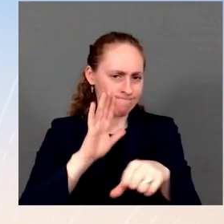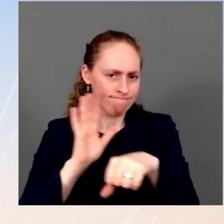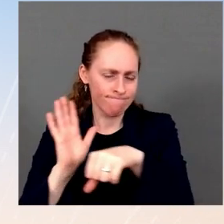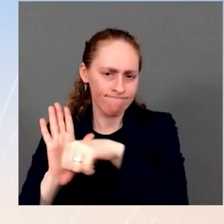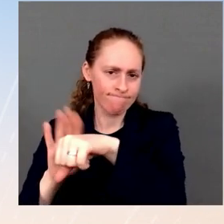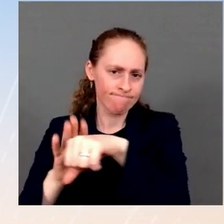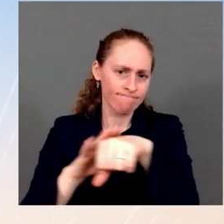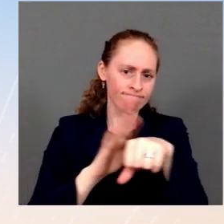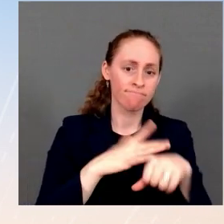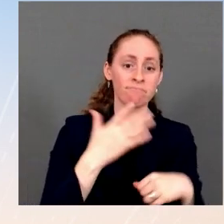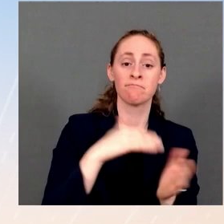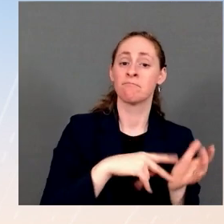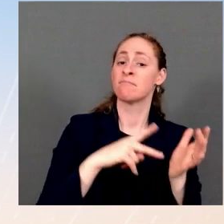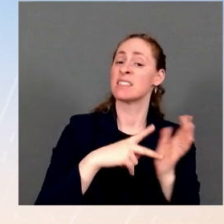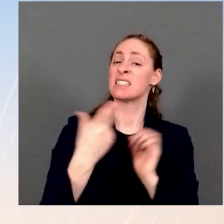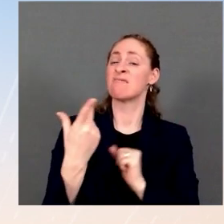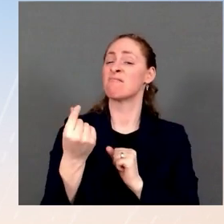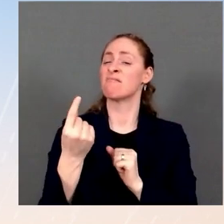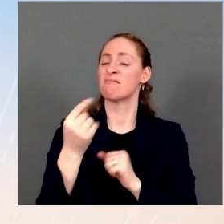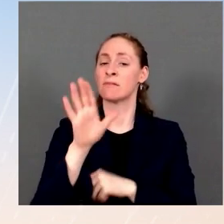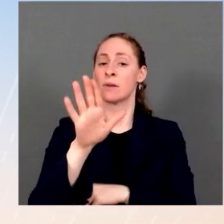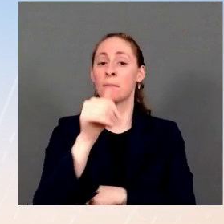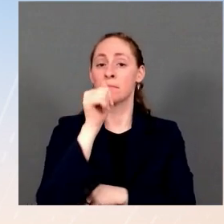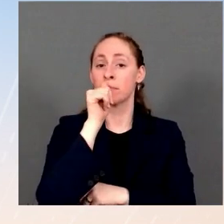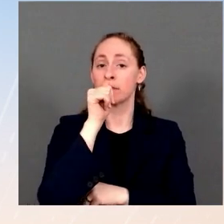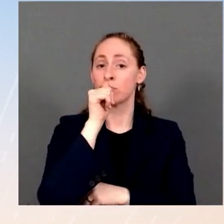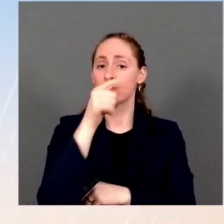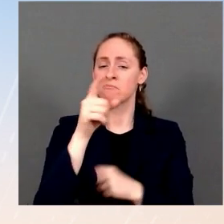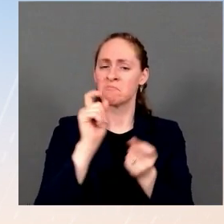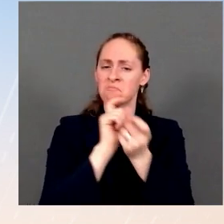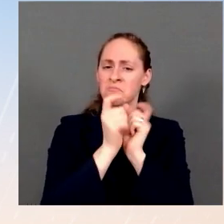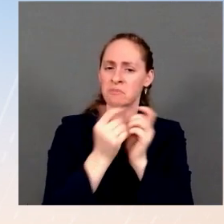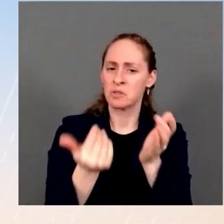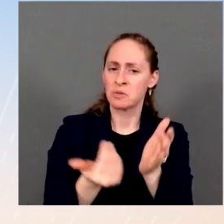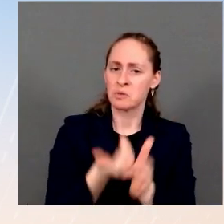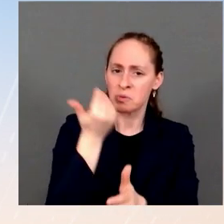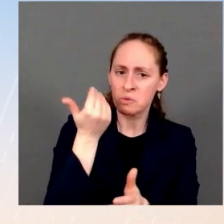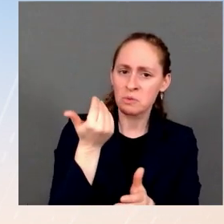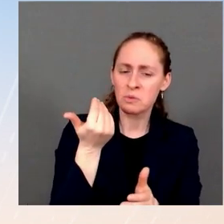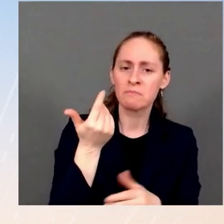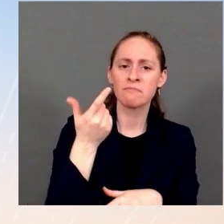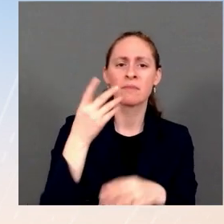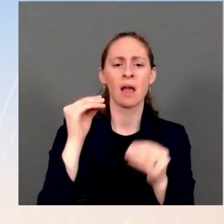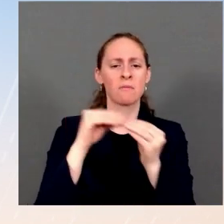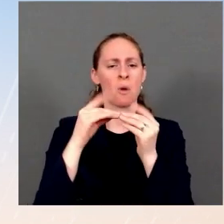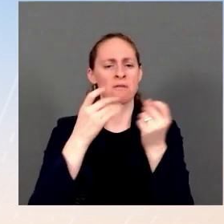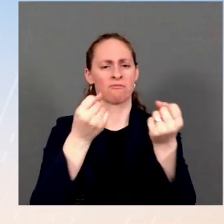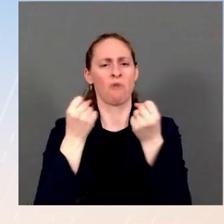backing up your data, and ensuring you have an incident response plan in place.